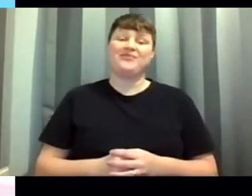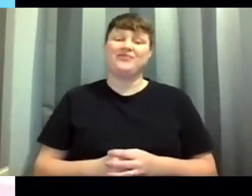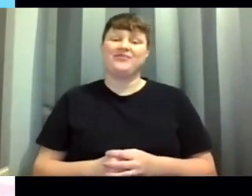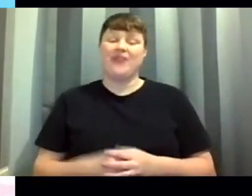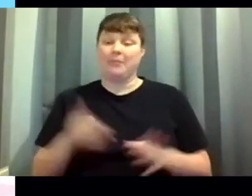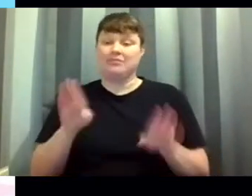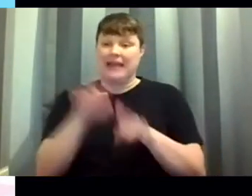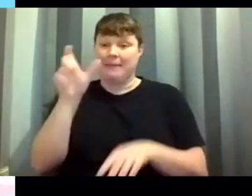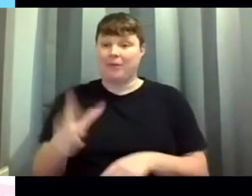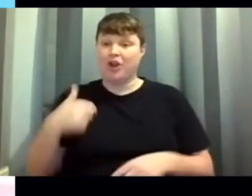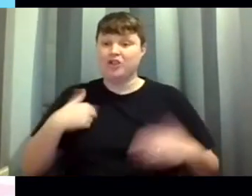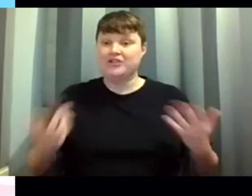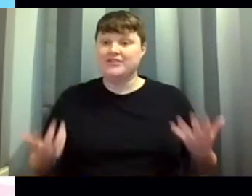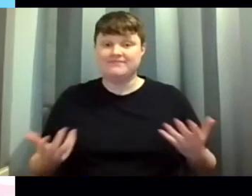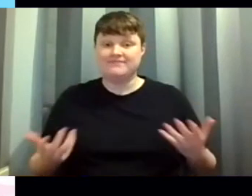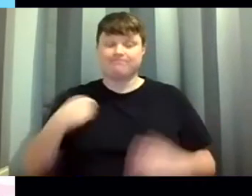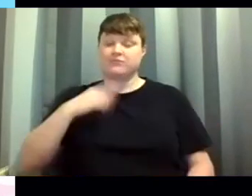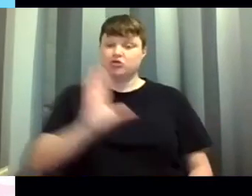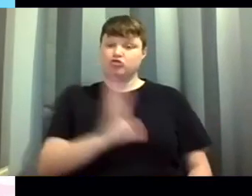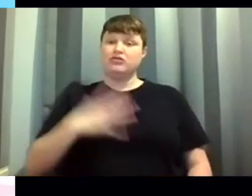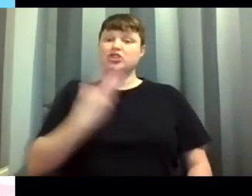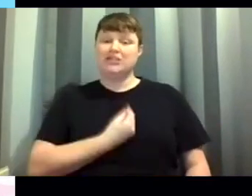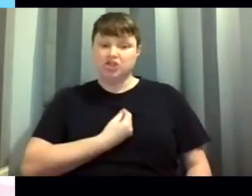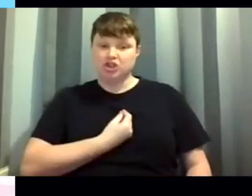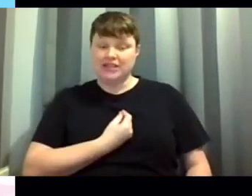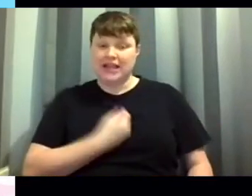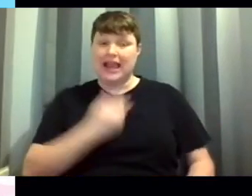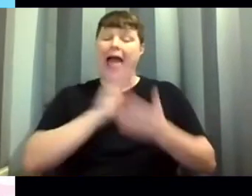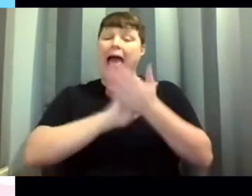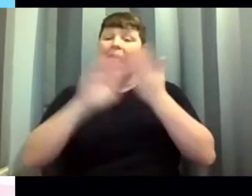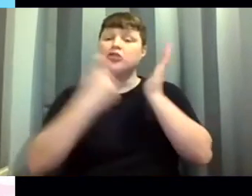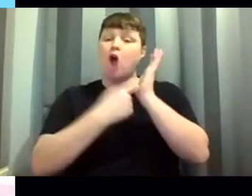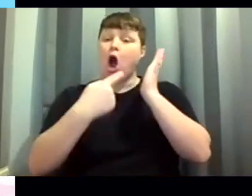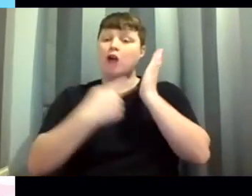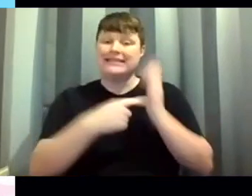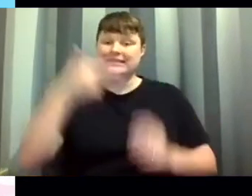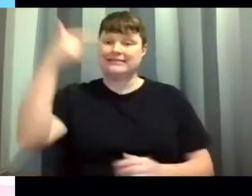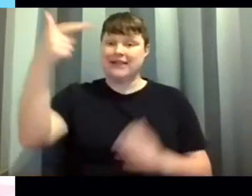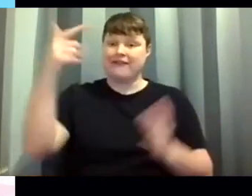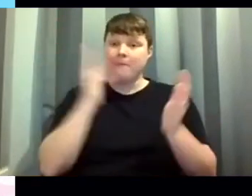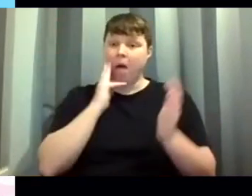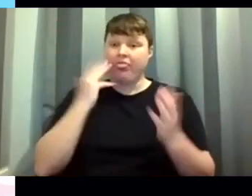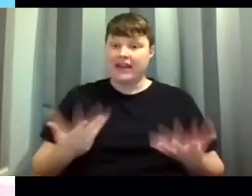transitioning. I've been on hormones for seven months, doing facial hair removal and then